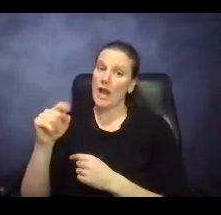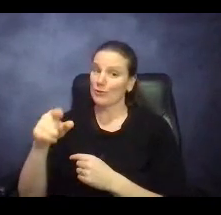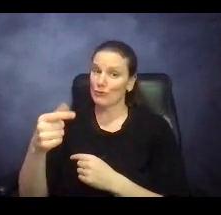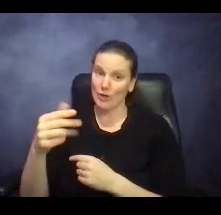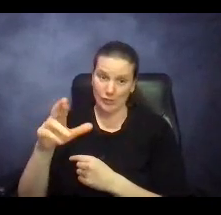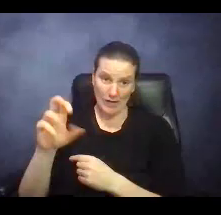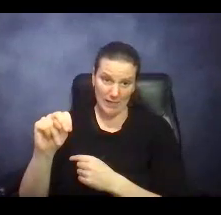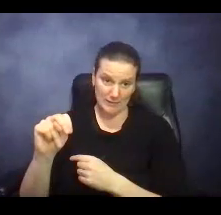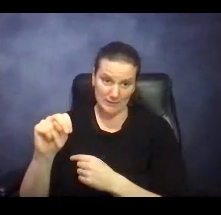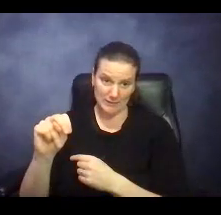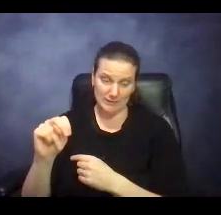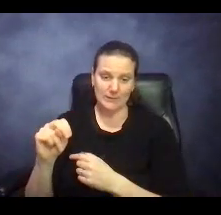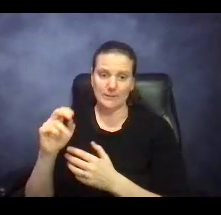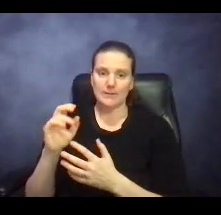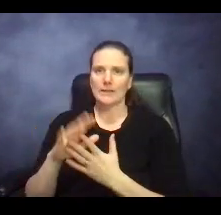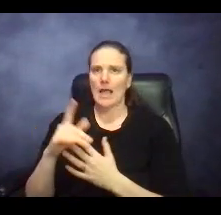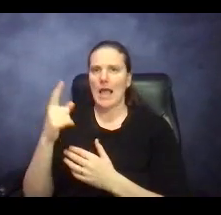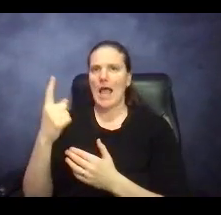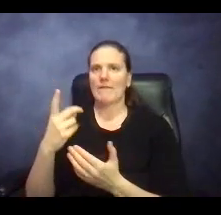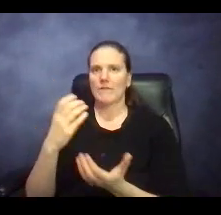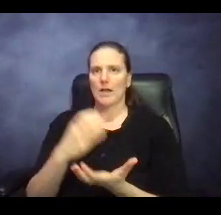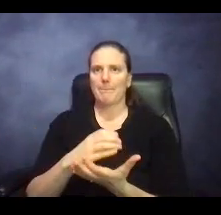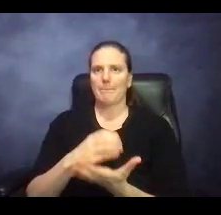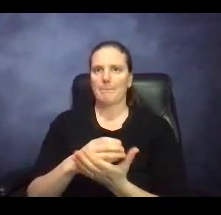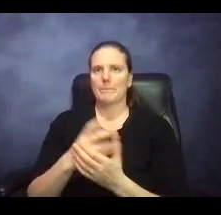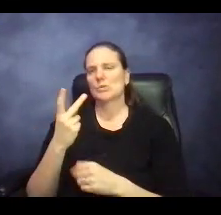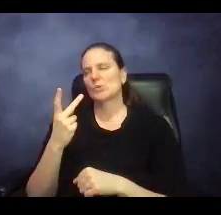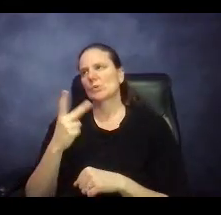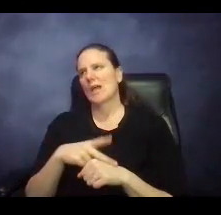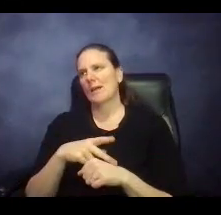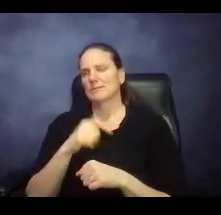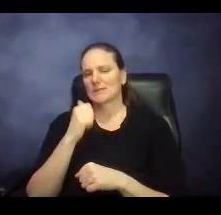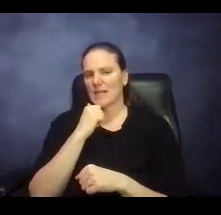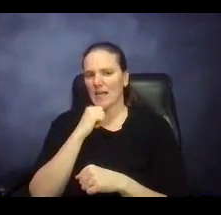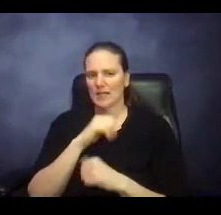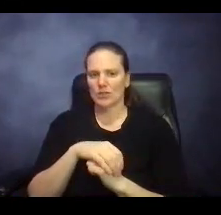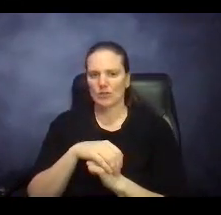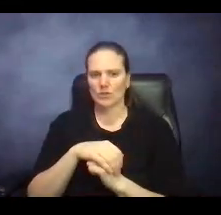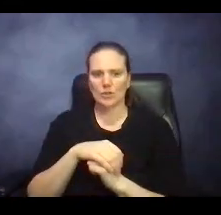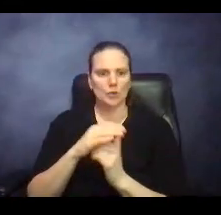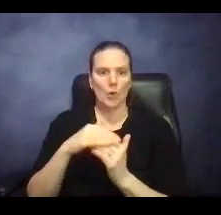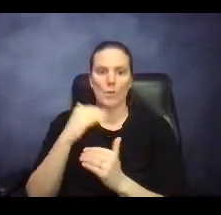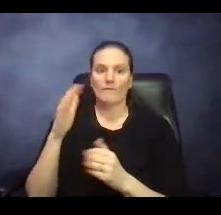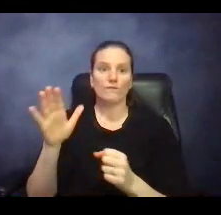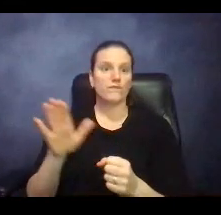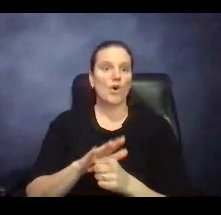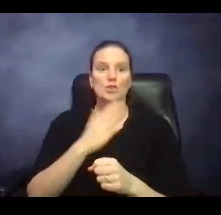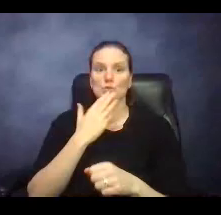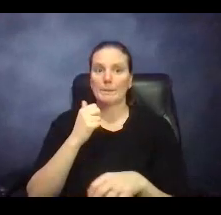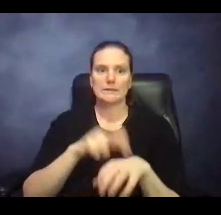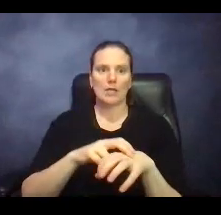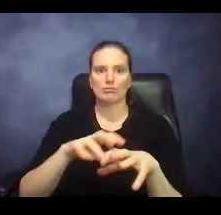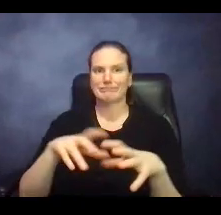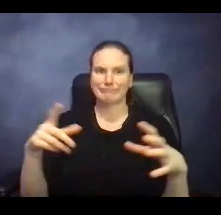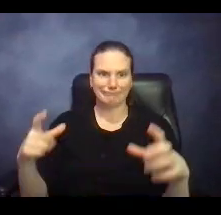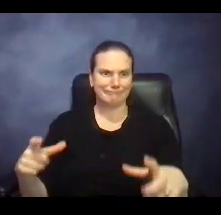And we wanna stick to like half a cup a couple times a day. So you don't wanna, you don't want a whole plate of like sweet potatoes. You wanna make sure that most, most